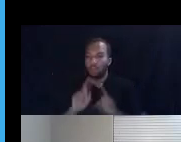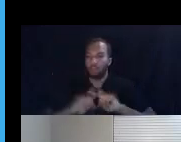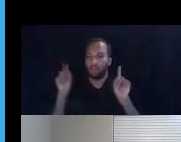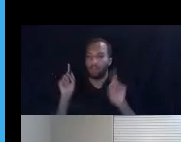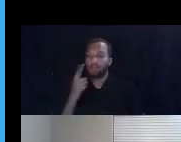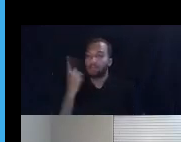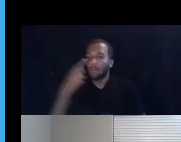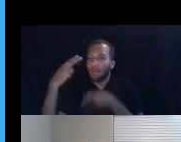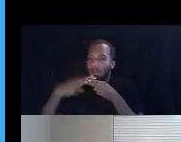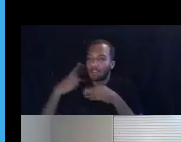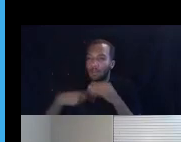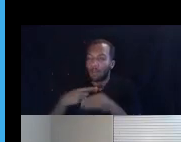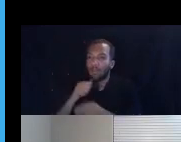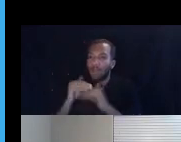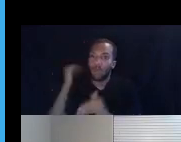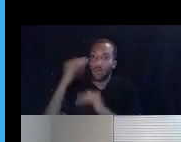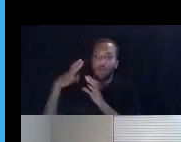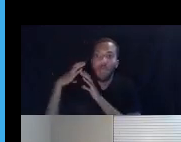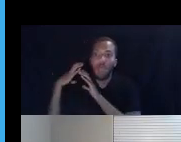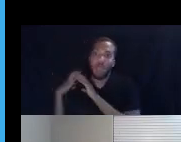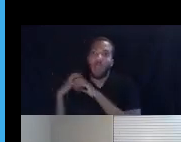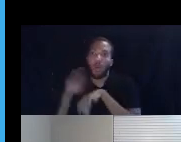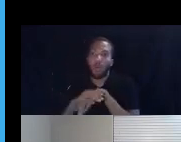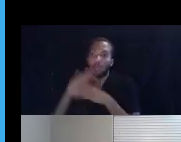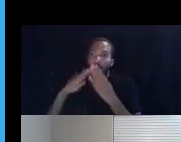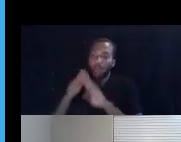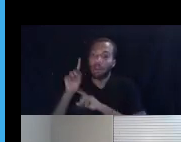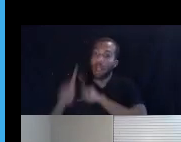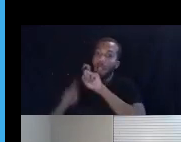not overburdening community by asking the same questions and things.